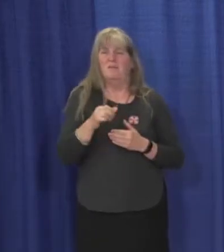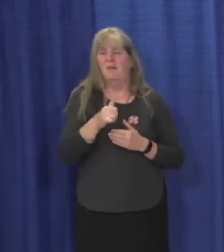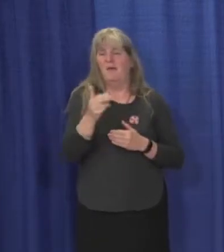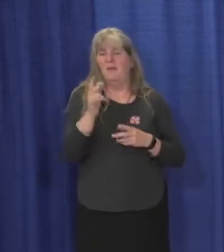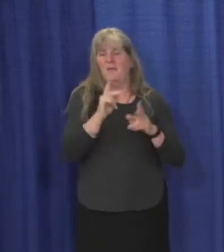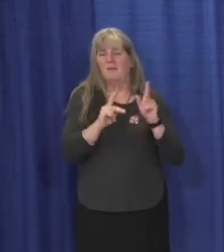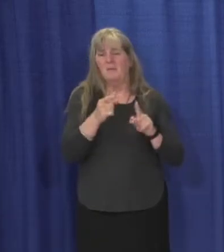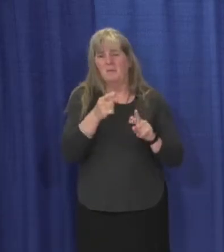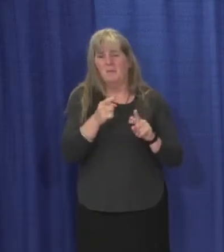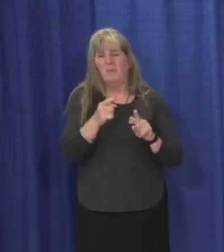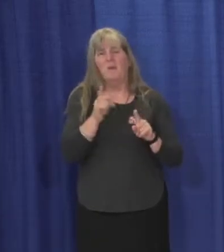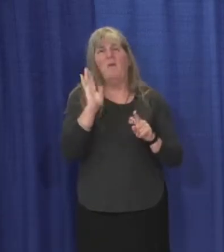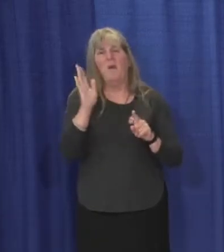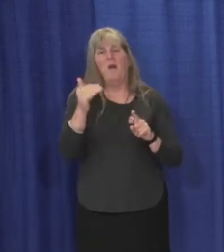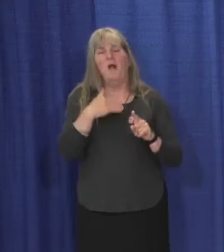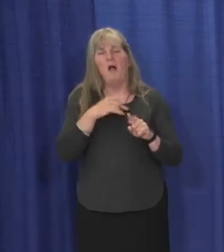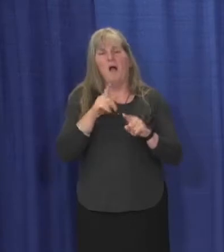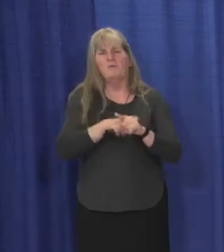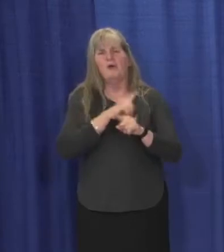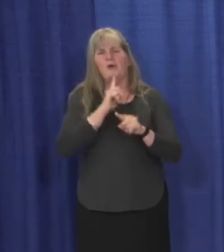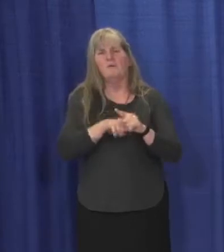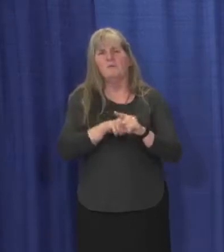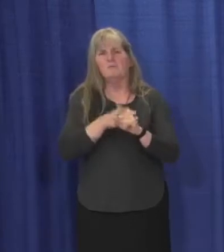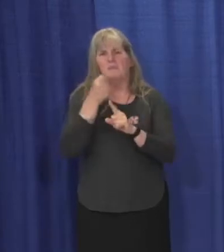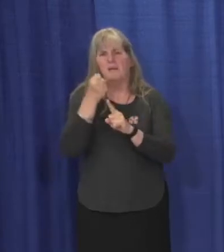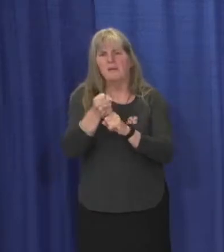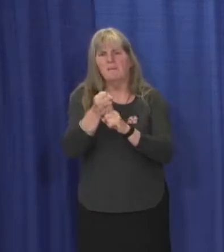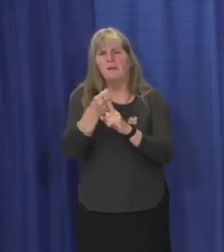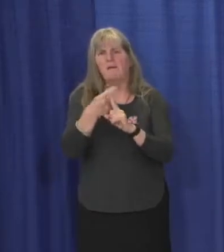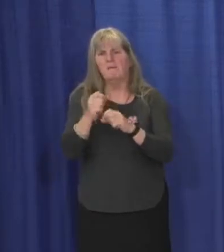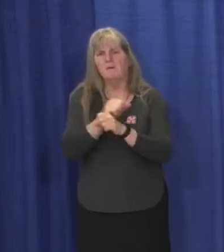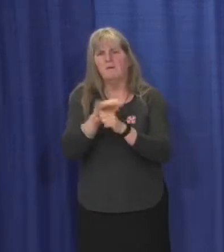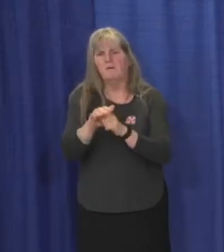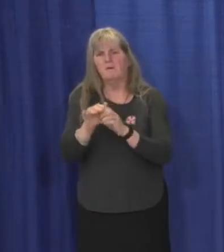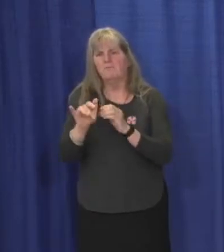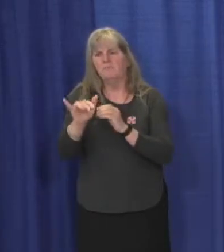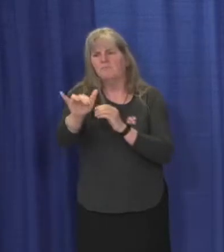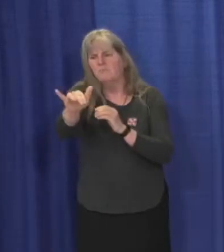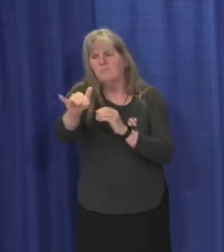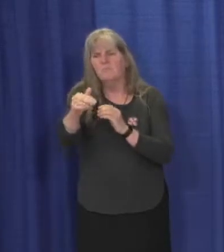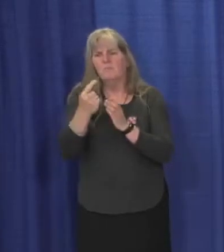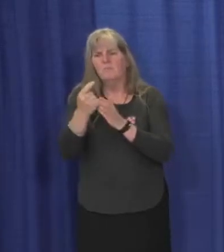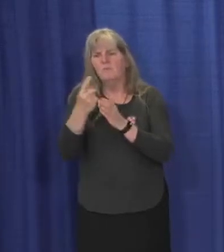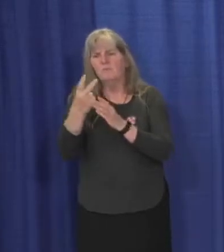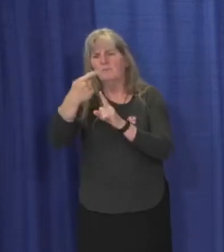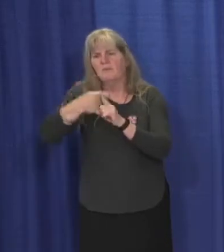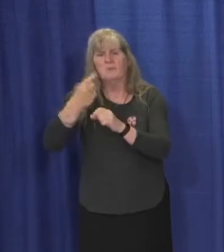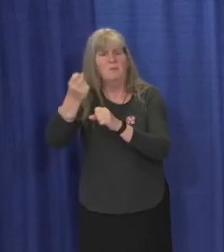There maybe individuals who will be entering long-term effects for weeks or months or perhaps